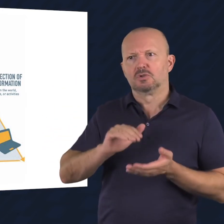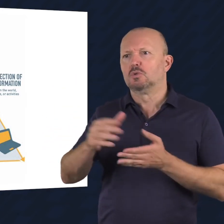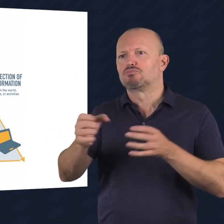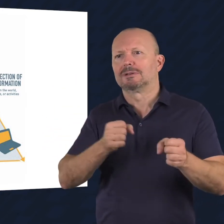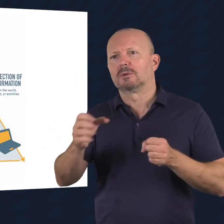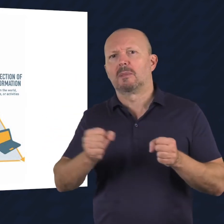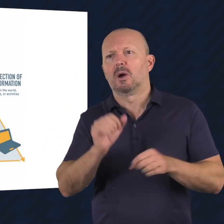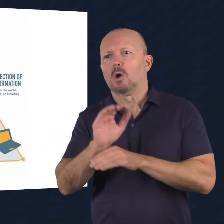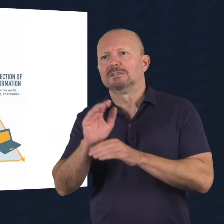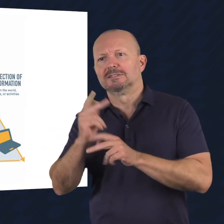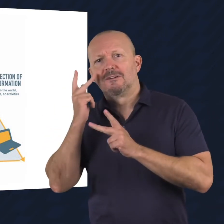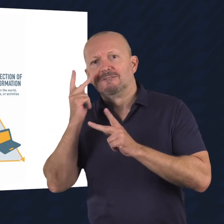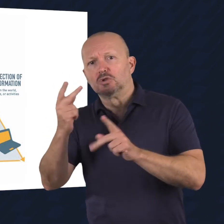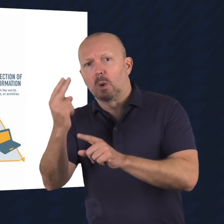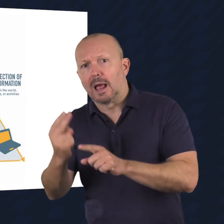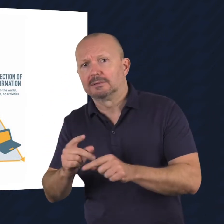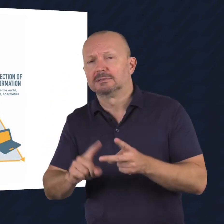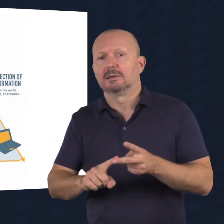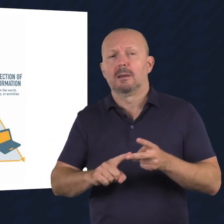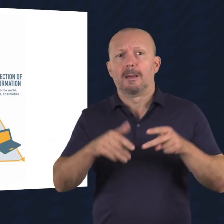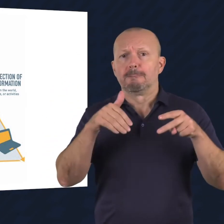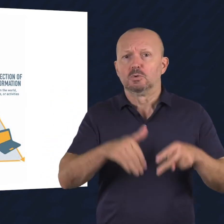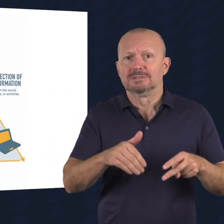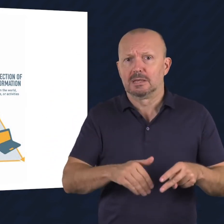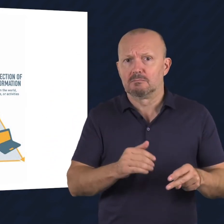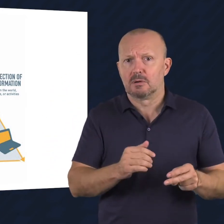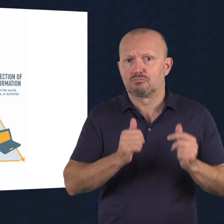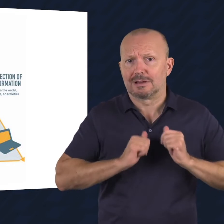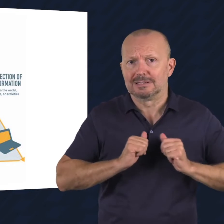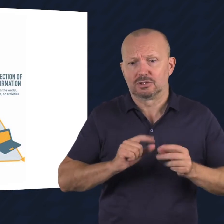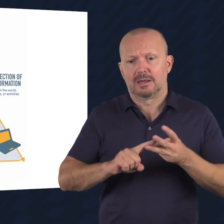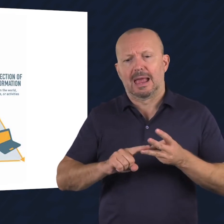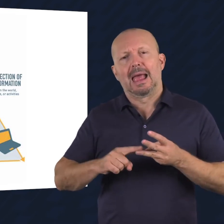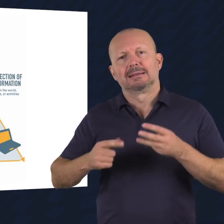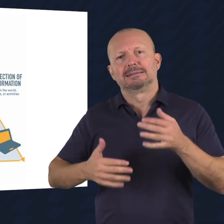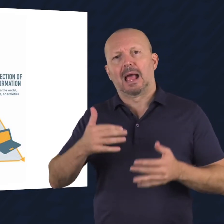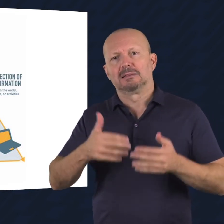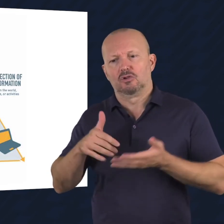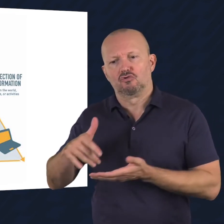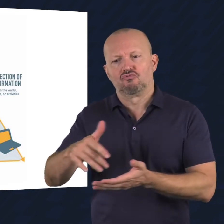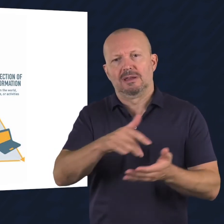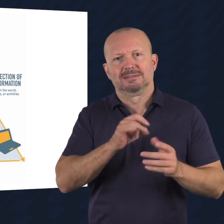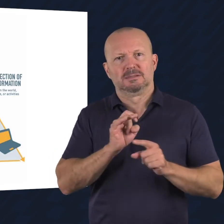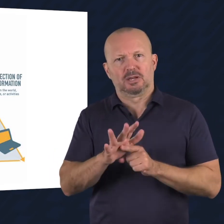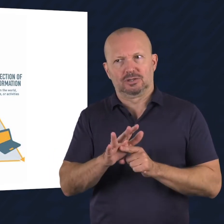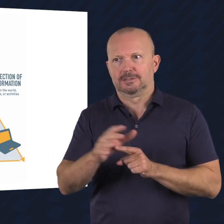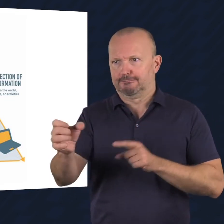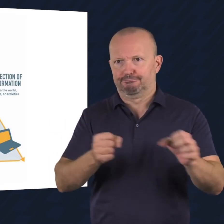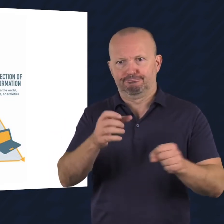to bring together an overseas data viz artist, an extended reality museum practitioner, and a data curation specialist in order